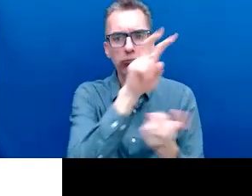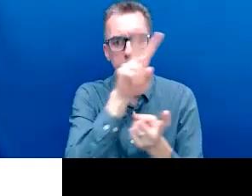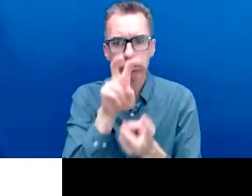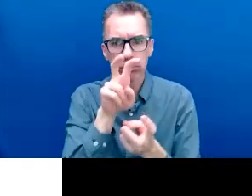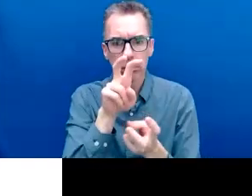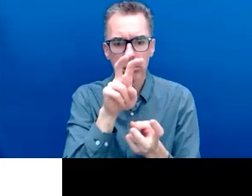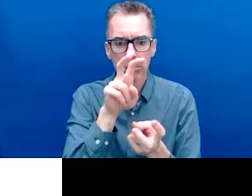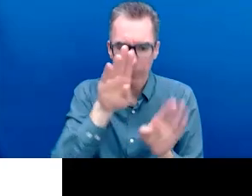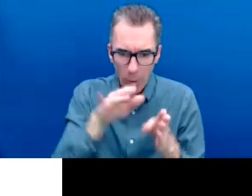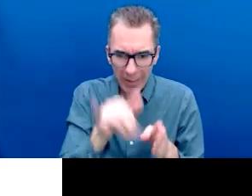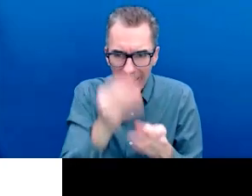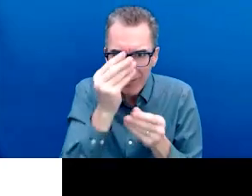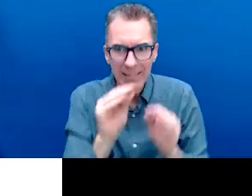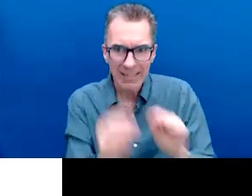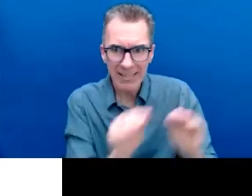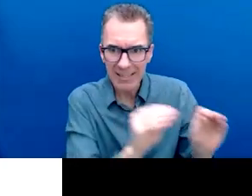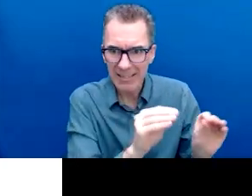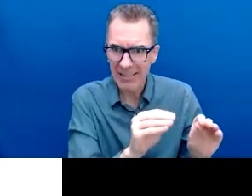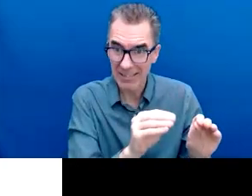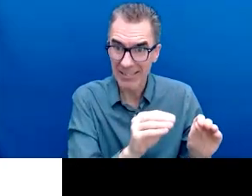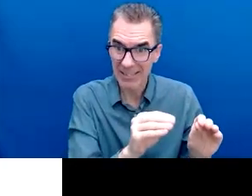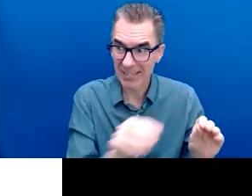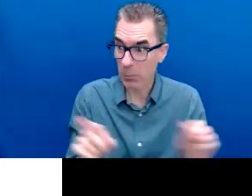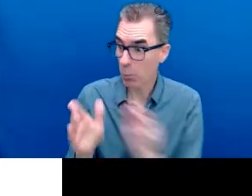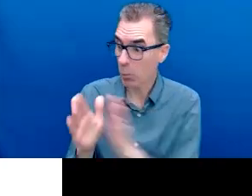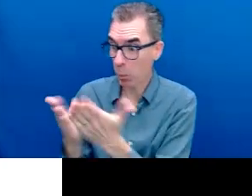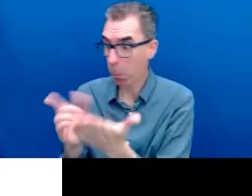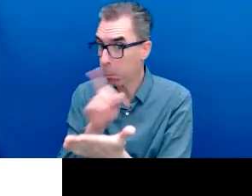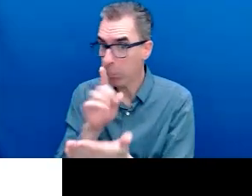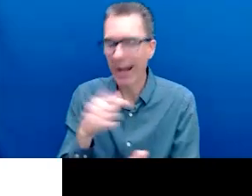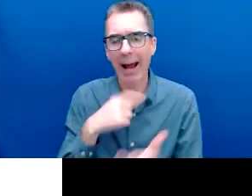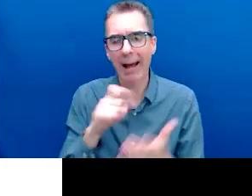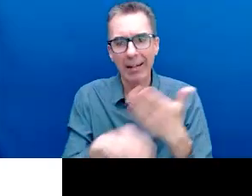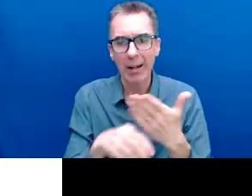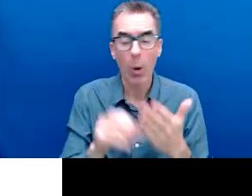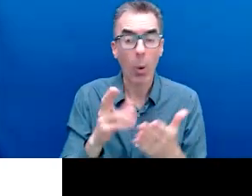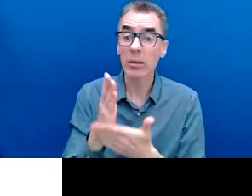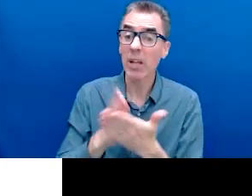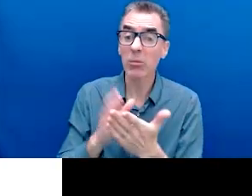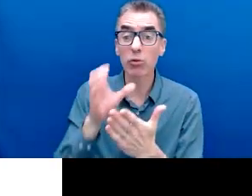you know, the textbooks didn't cover. And then I was skipping some of the chapters in the textbook.